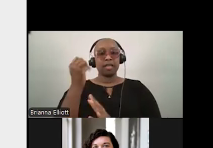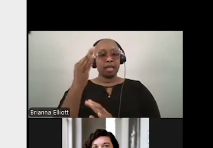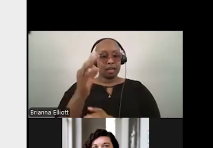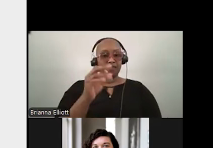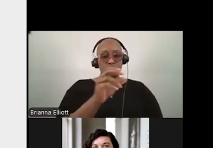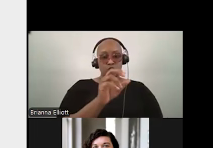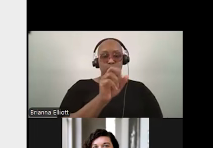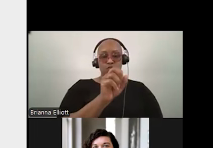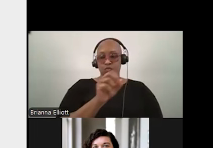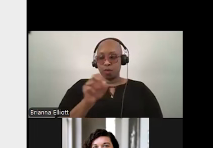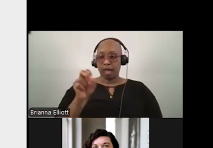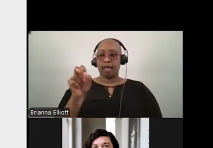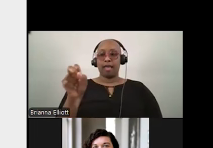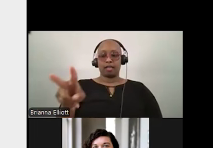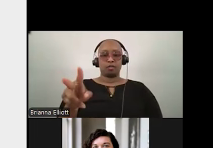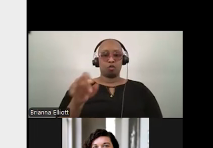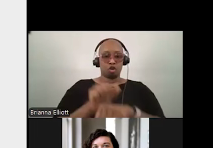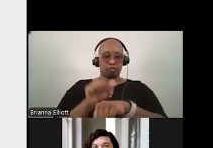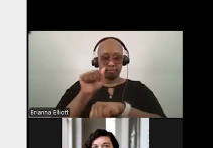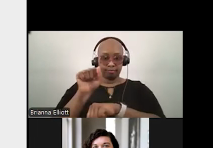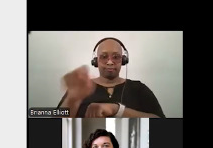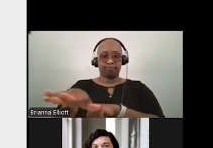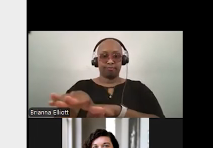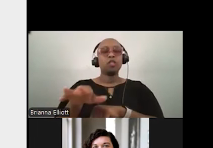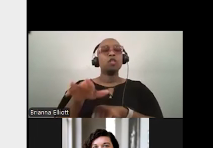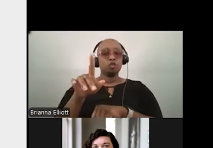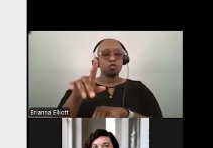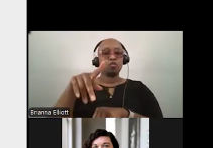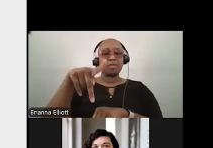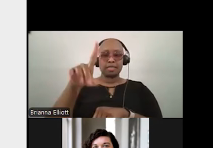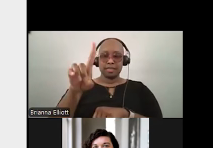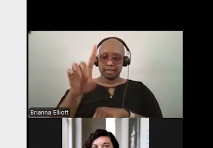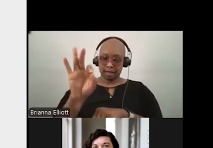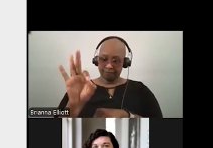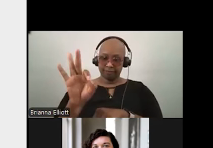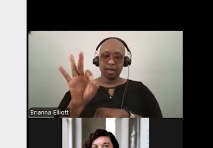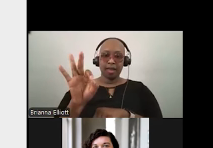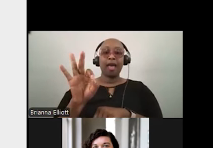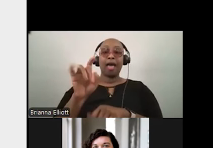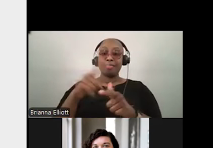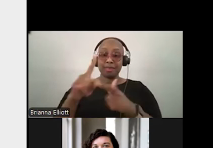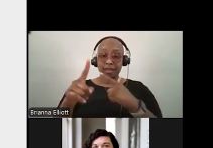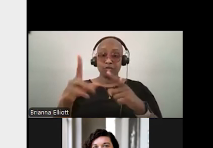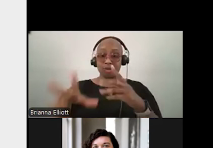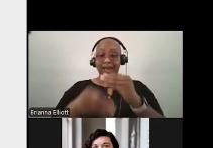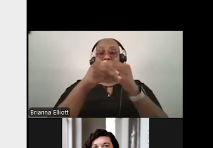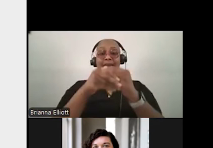PDF be accessible. And those bookmarks can be added for further navigation inside of that